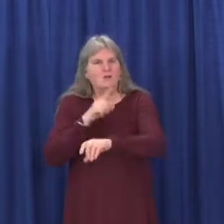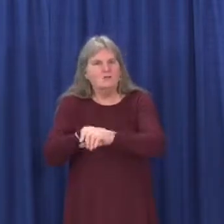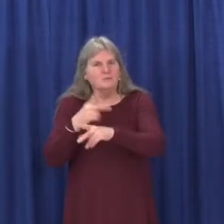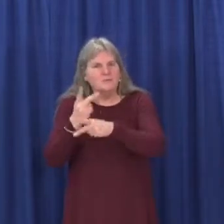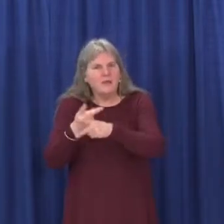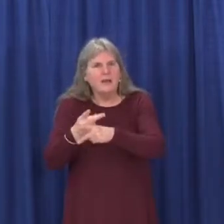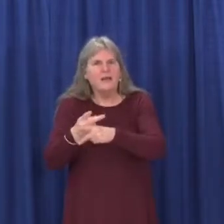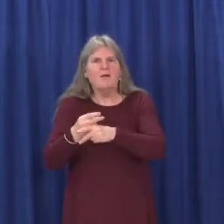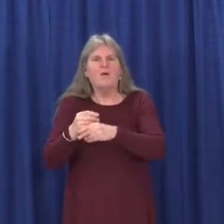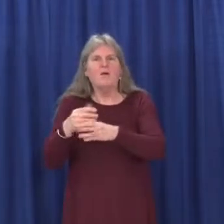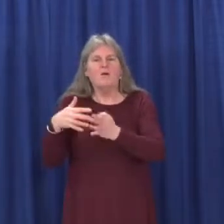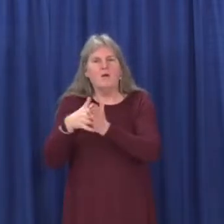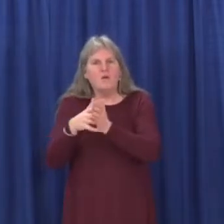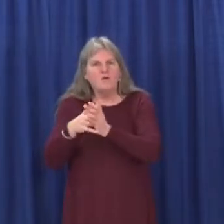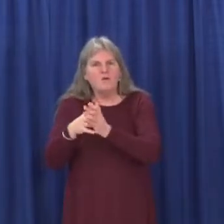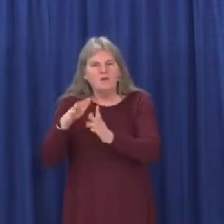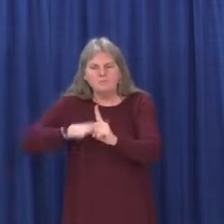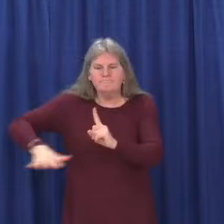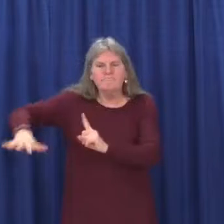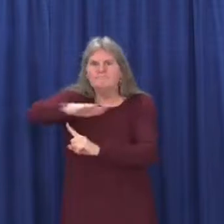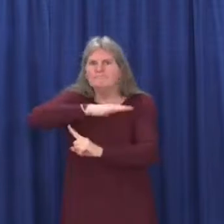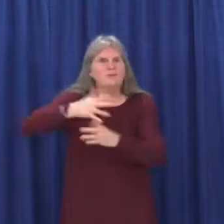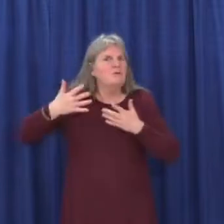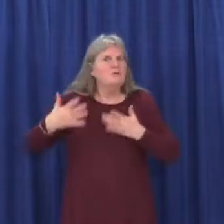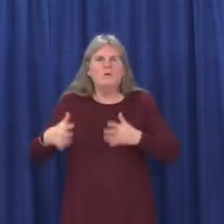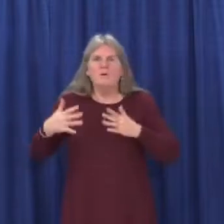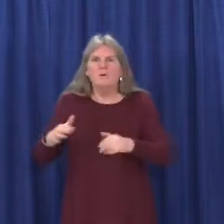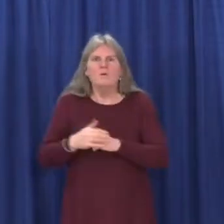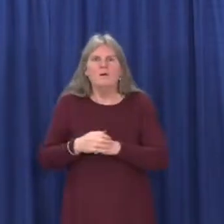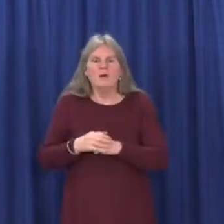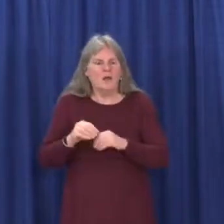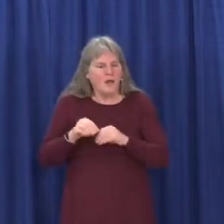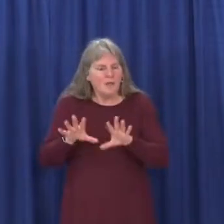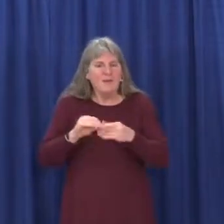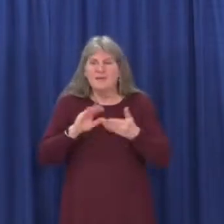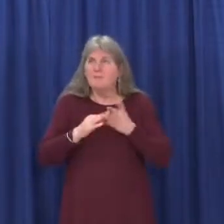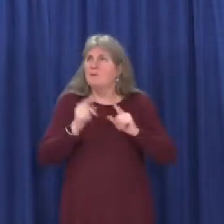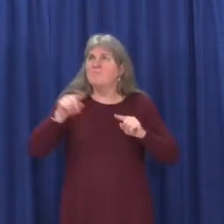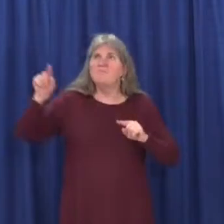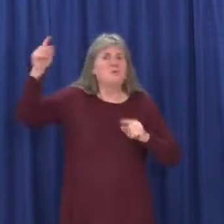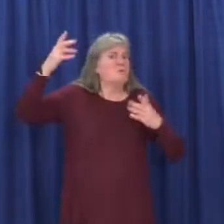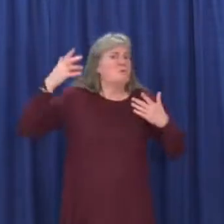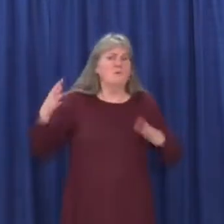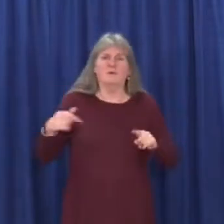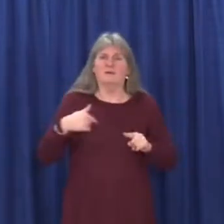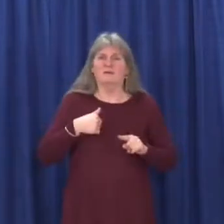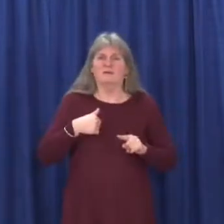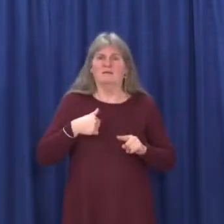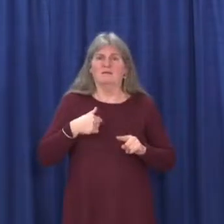We have very vulnerable people in those settings. No outbreaks in communities, no outbreaks in corrections,